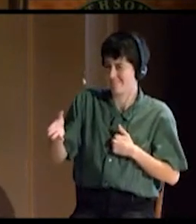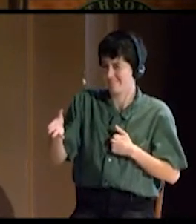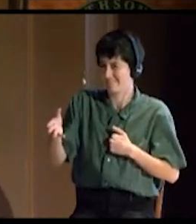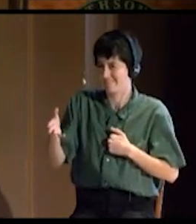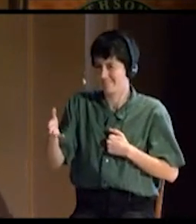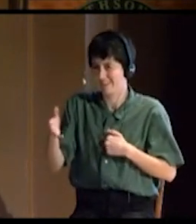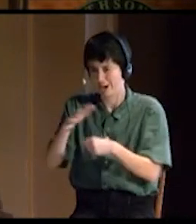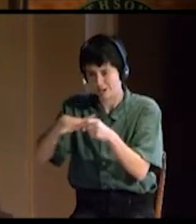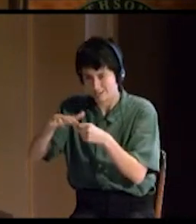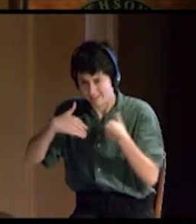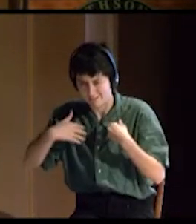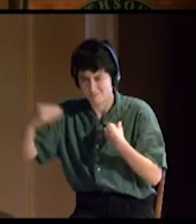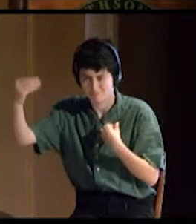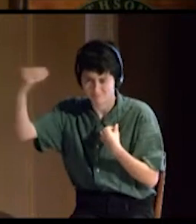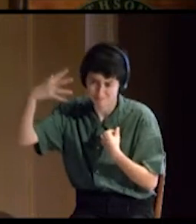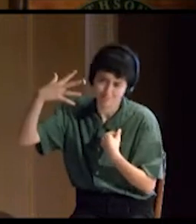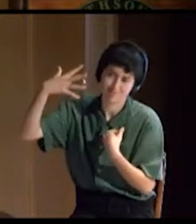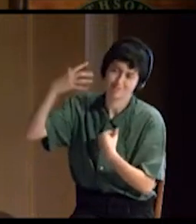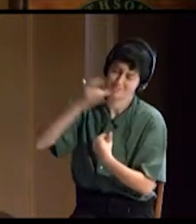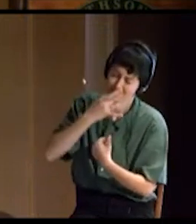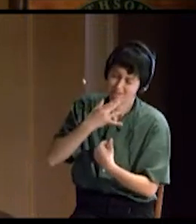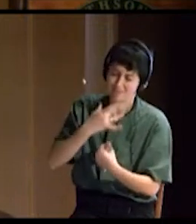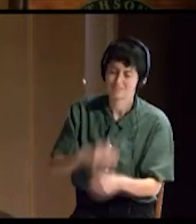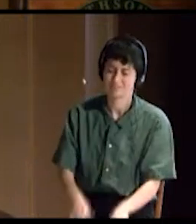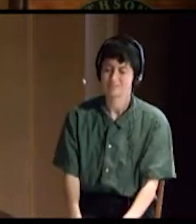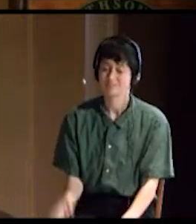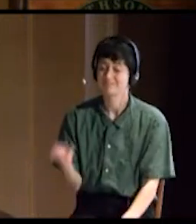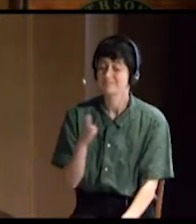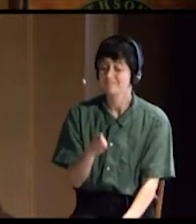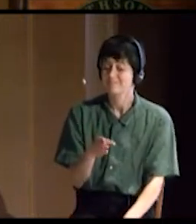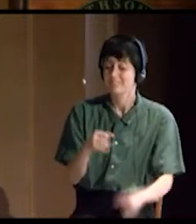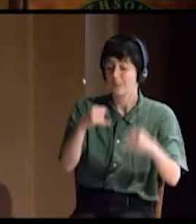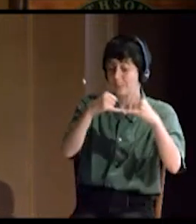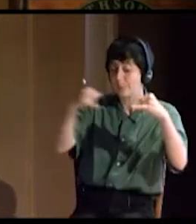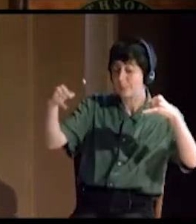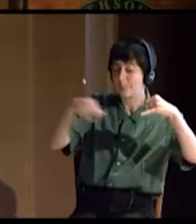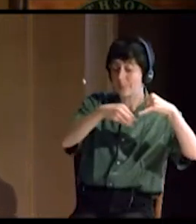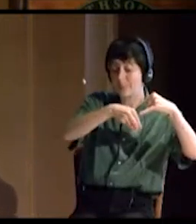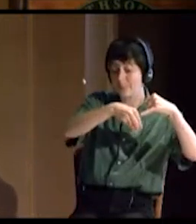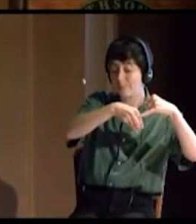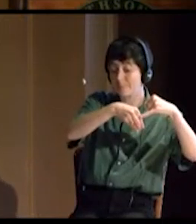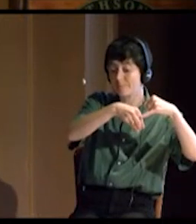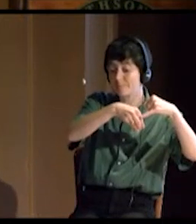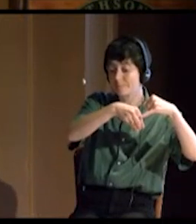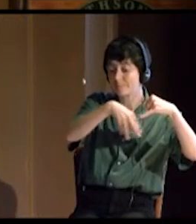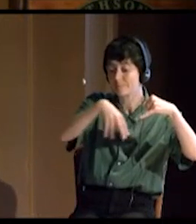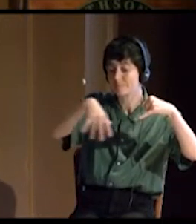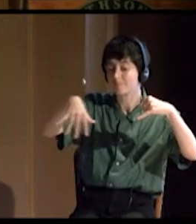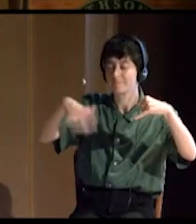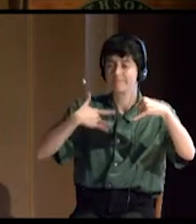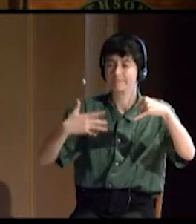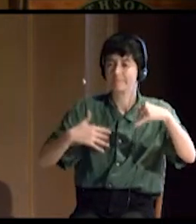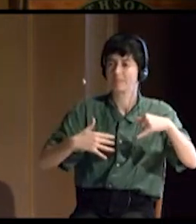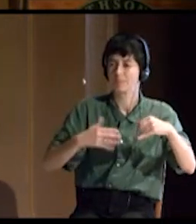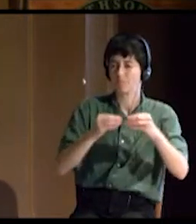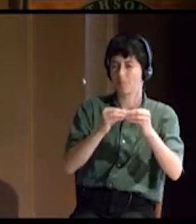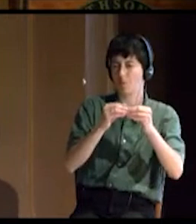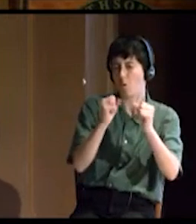They occur in the temperate zone where freezing events are common and have a deciduous habit. In contrast, the racemose species